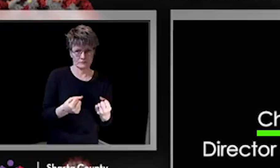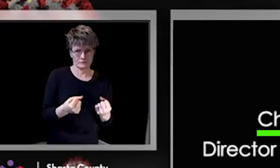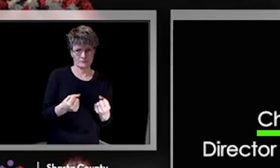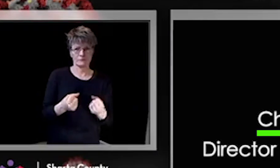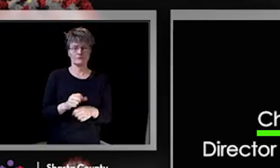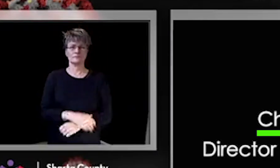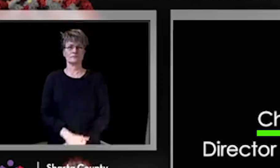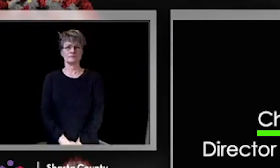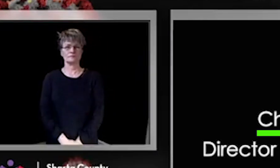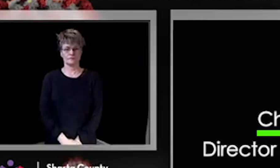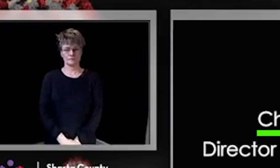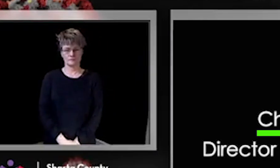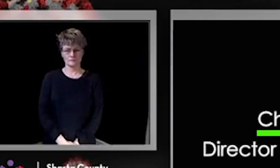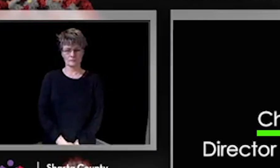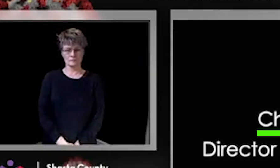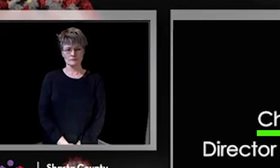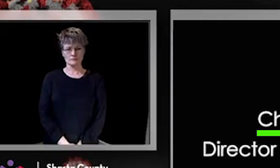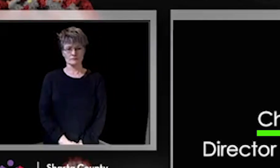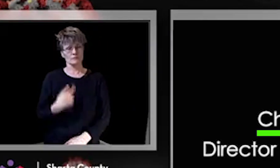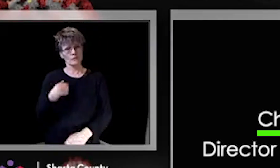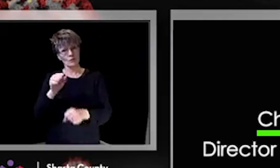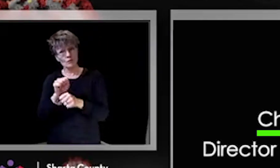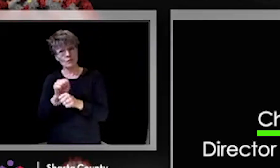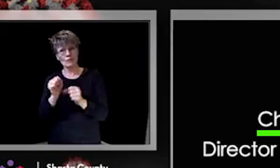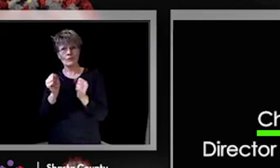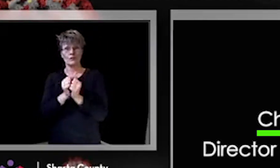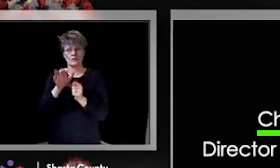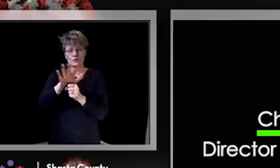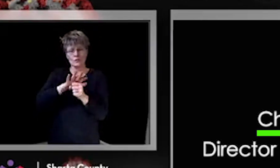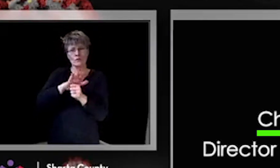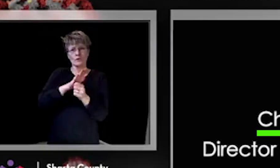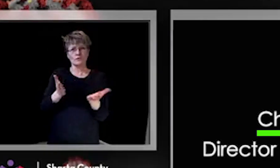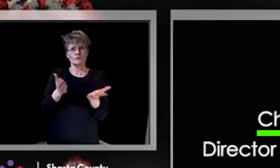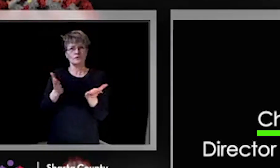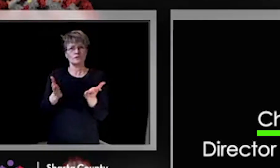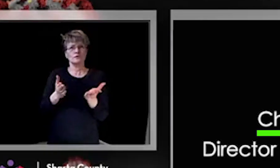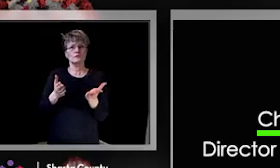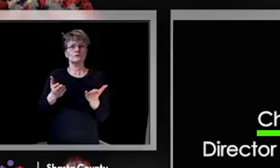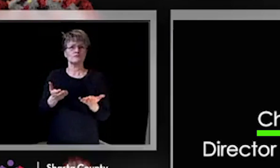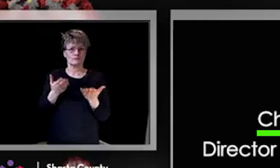system and working with local service providers and case managers who are working with the